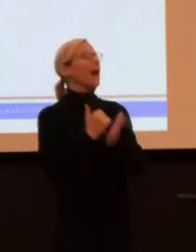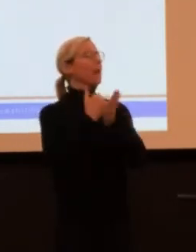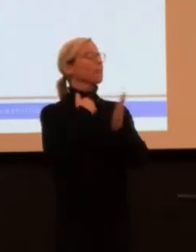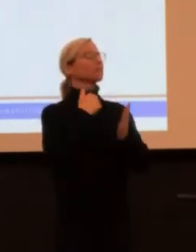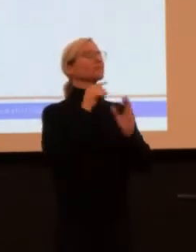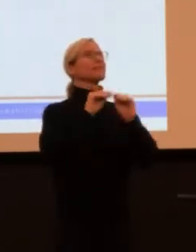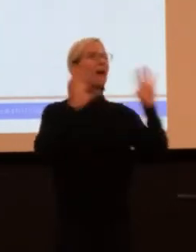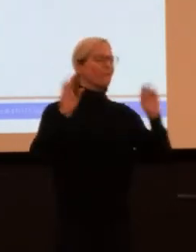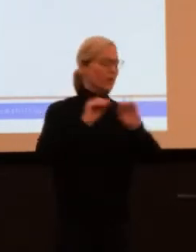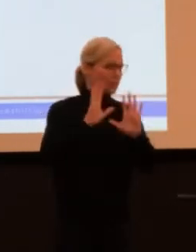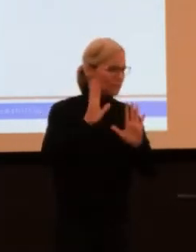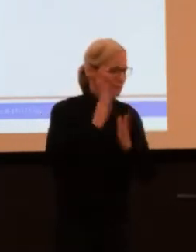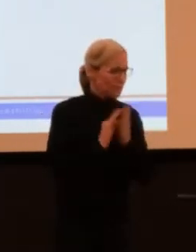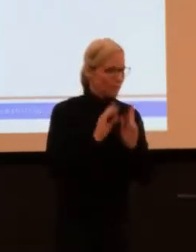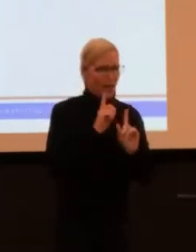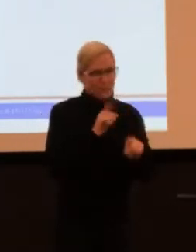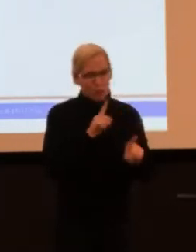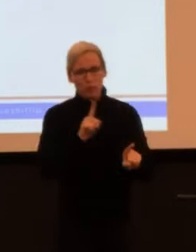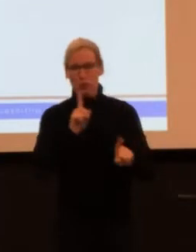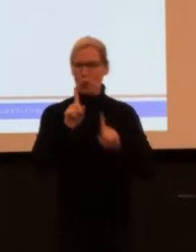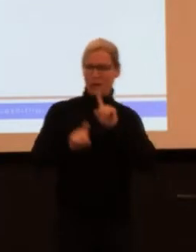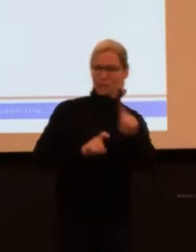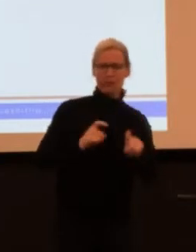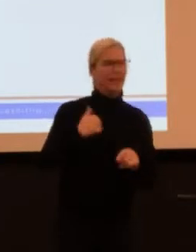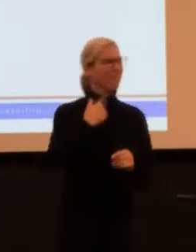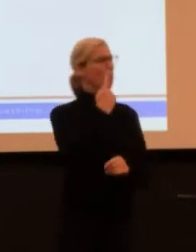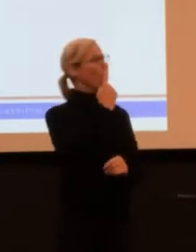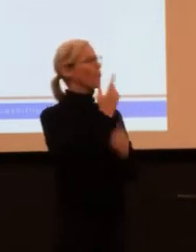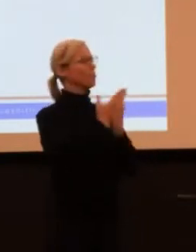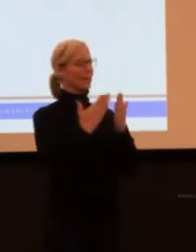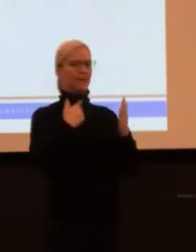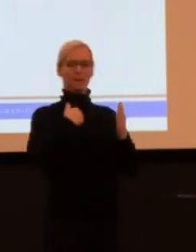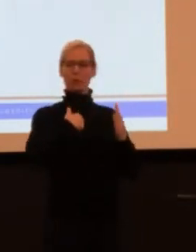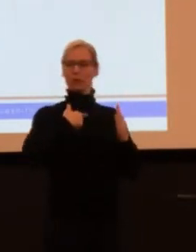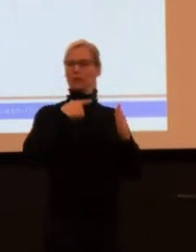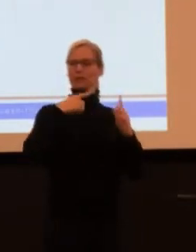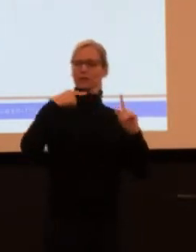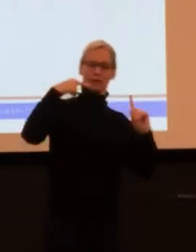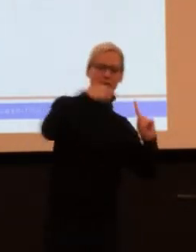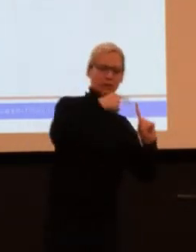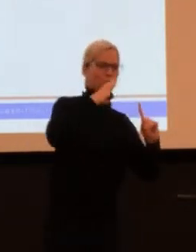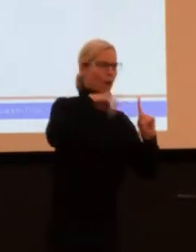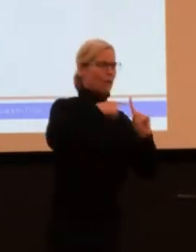when they ask their questions, so we all have some set of facts to refer to and make the discussion